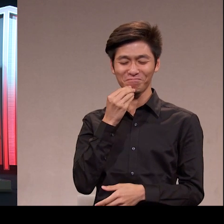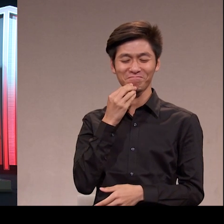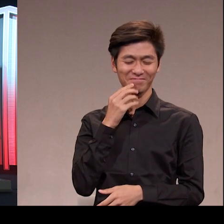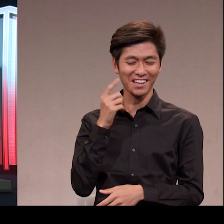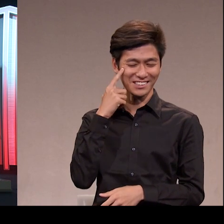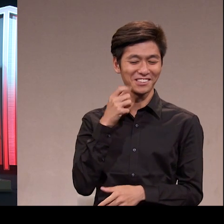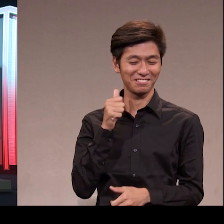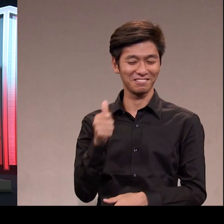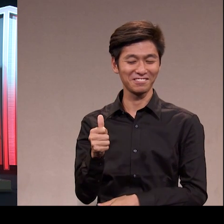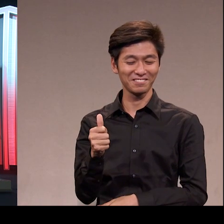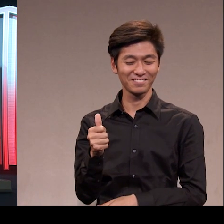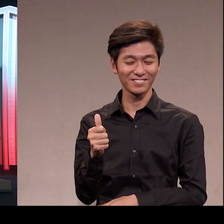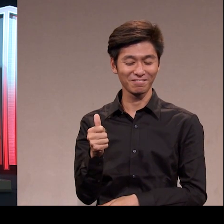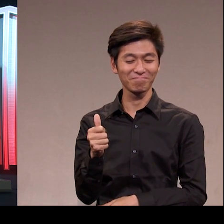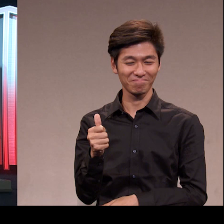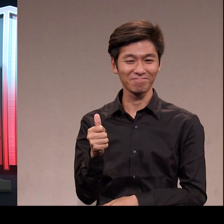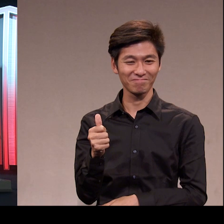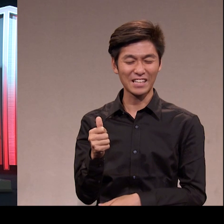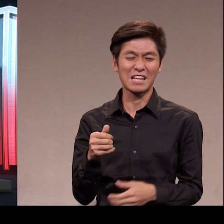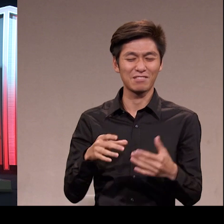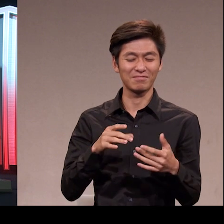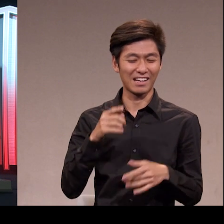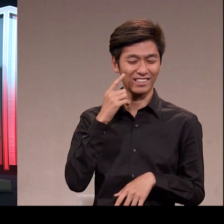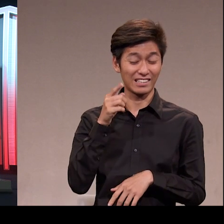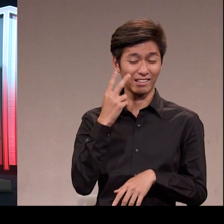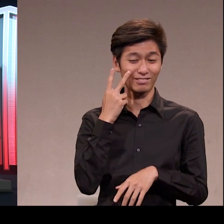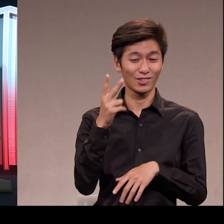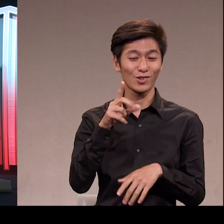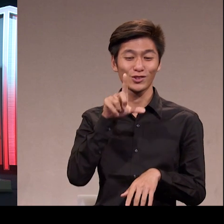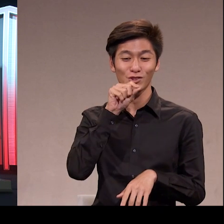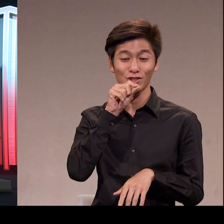This is a store selling chicken rice. This is the stallholder; this is the "shifu".